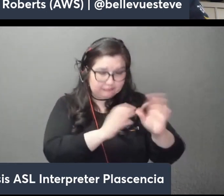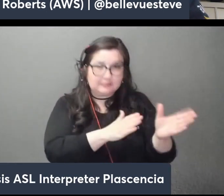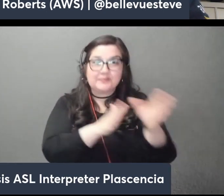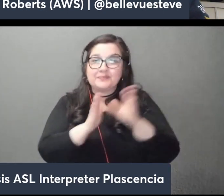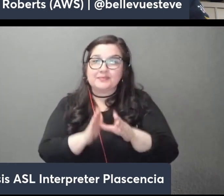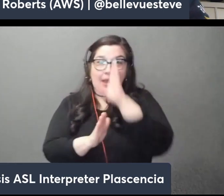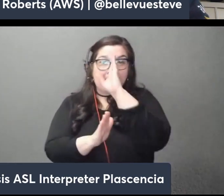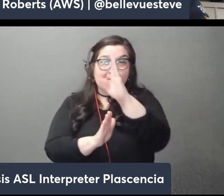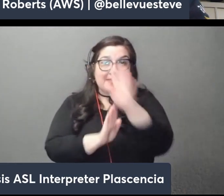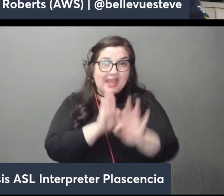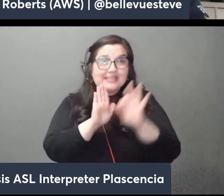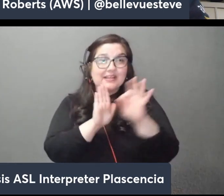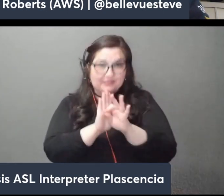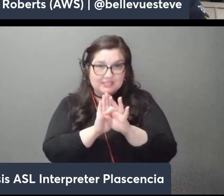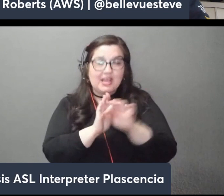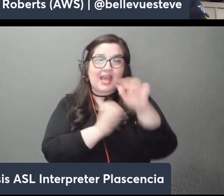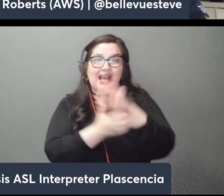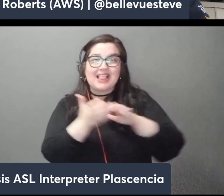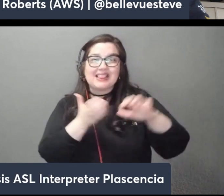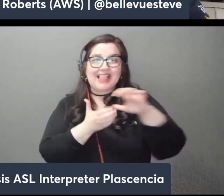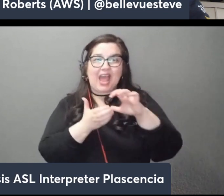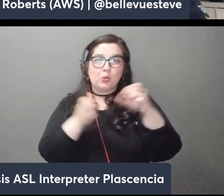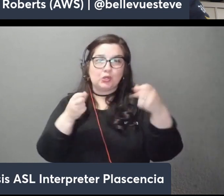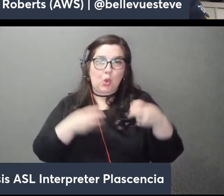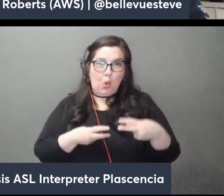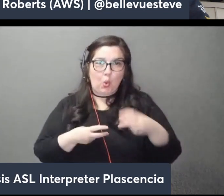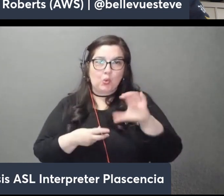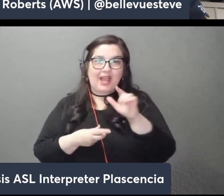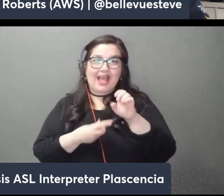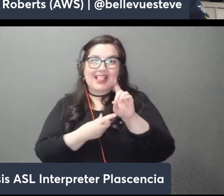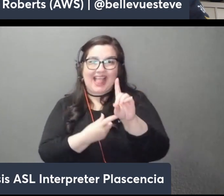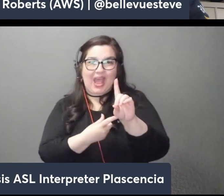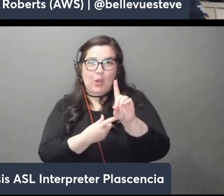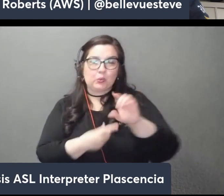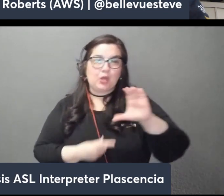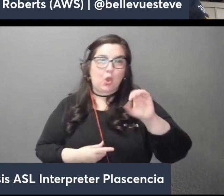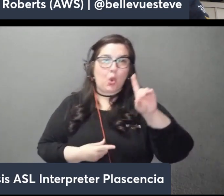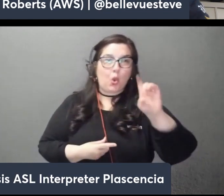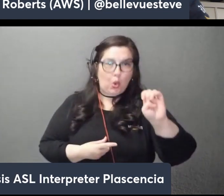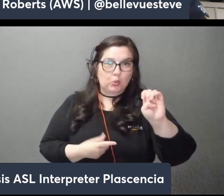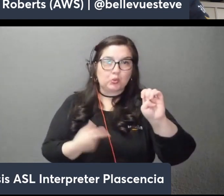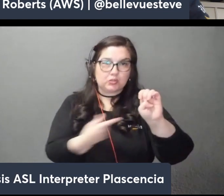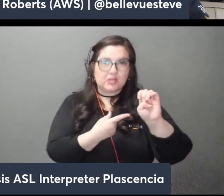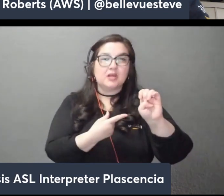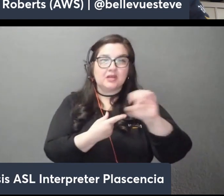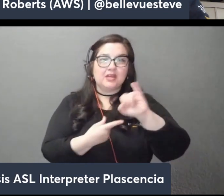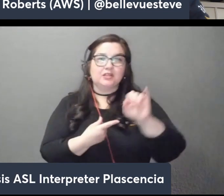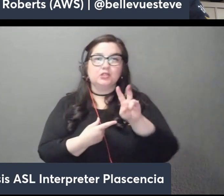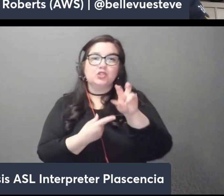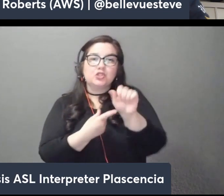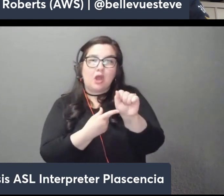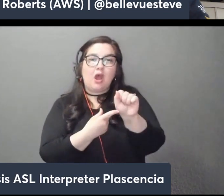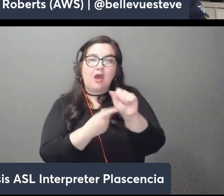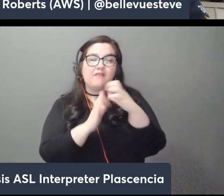which is called Cloud Code, and that's the one that lets you put JavaScript code running essentially